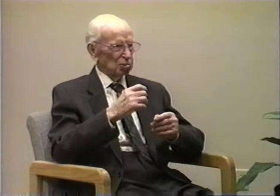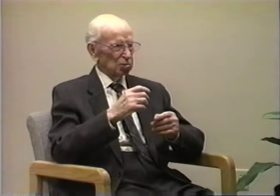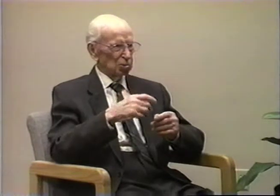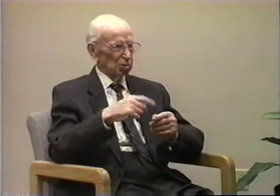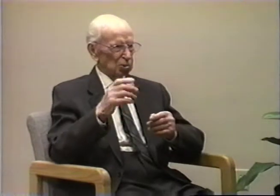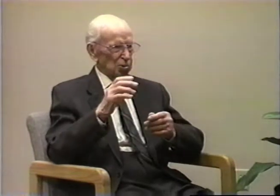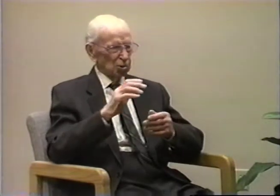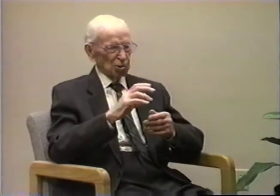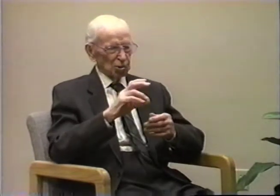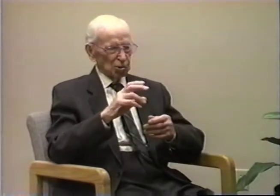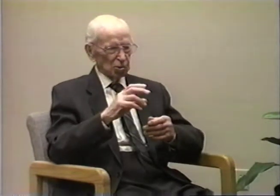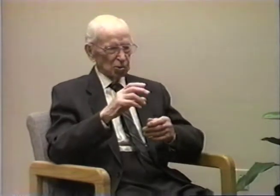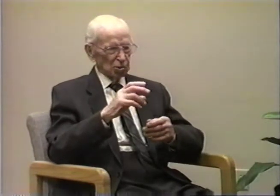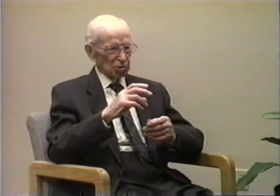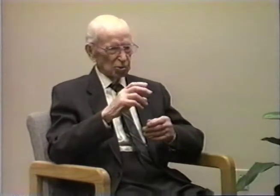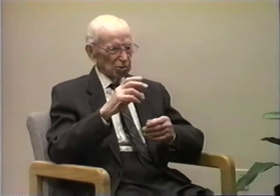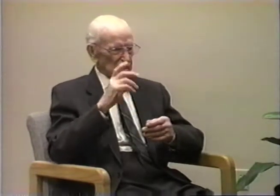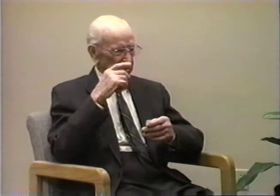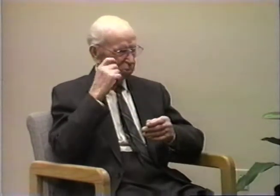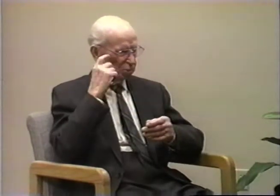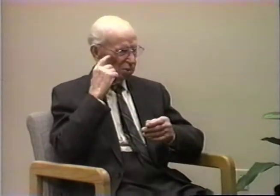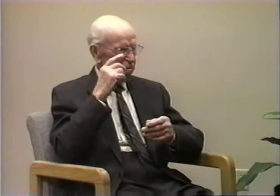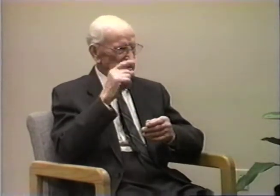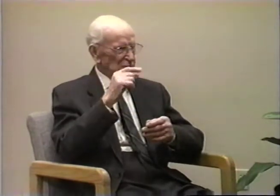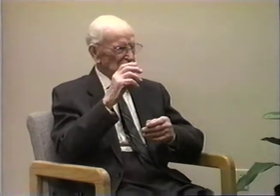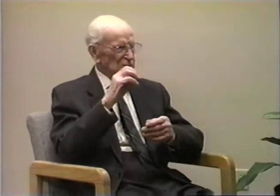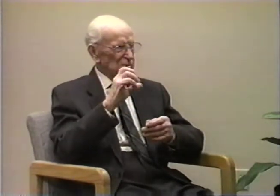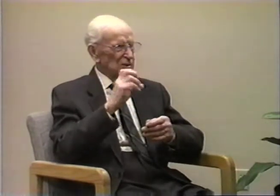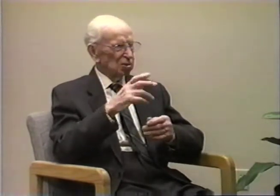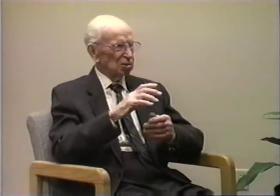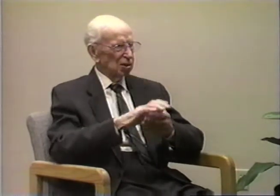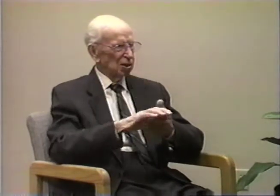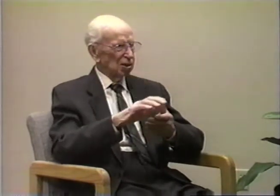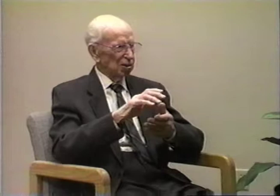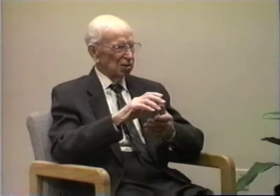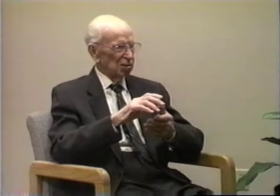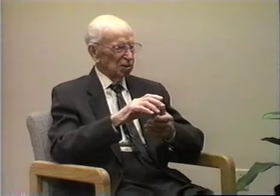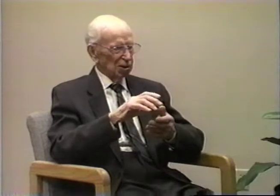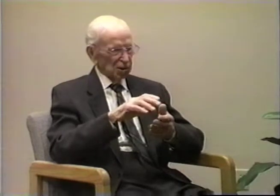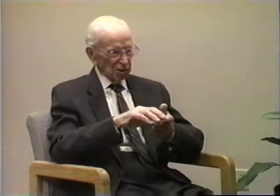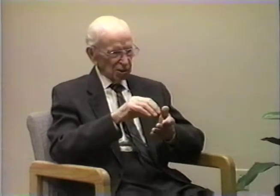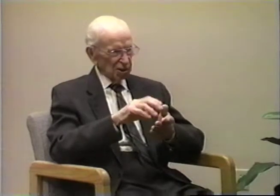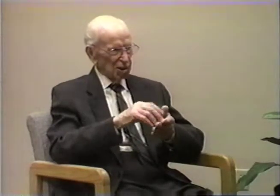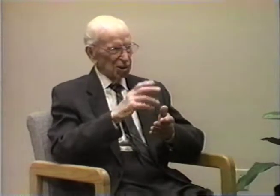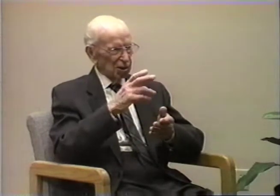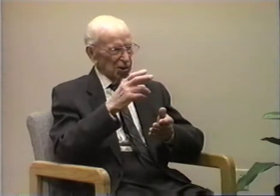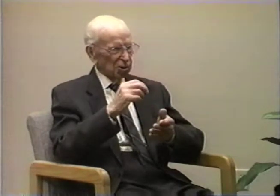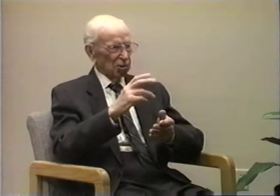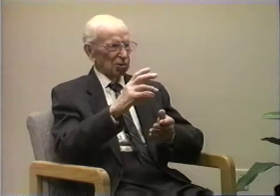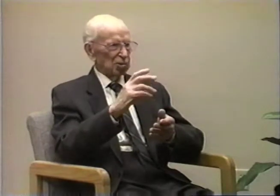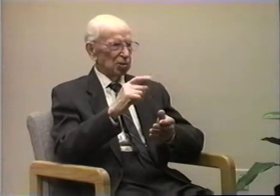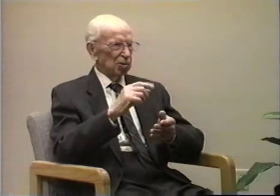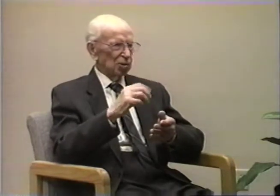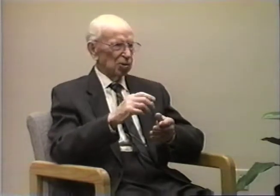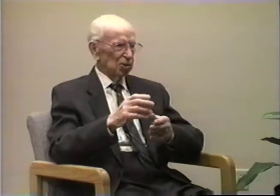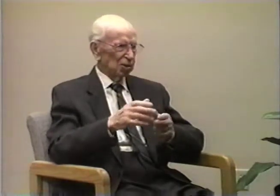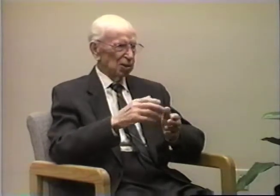We set up four originally, one in Brainerd and then we set up an experimental one at the Michigan College